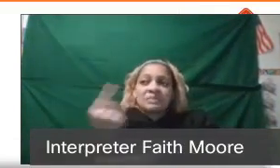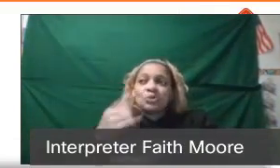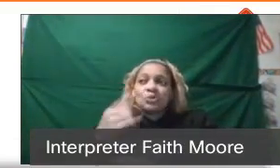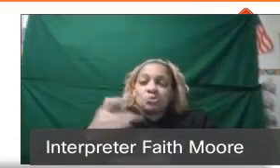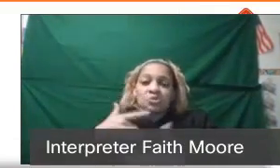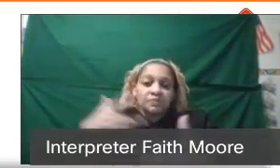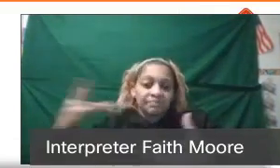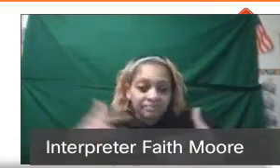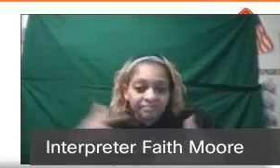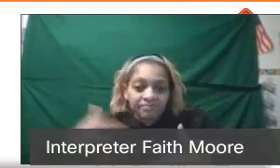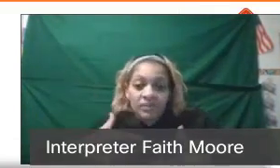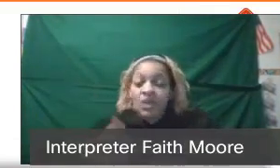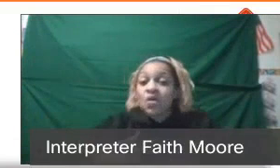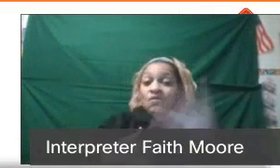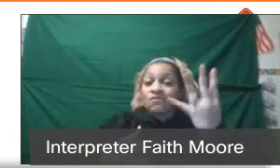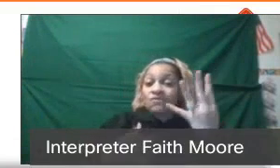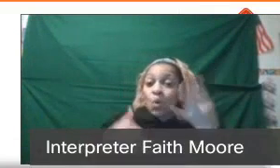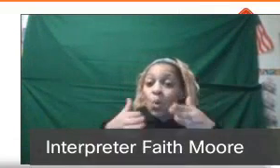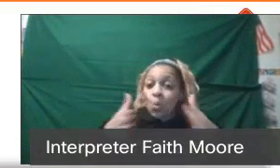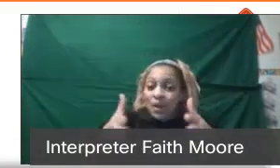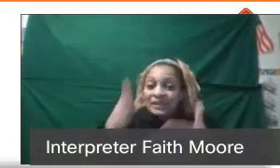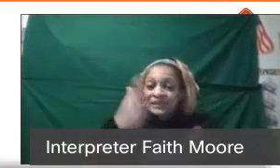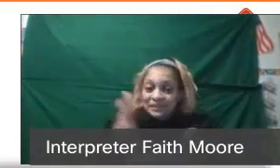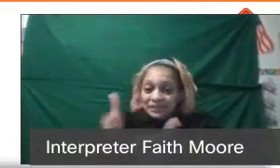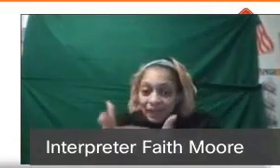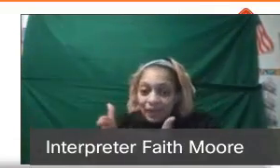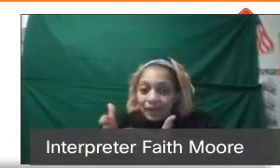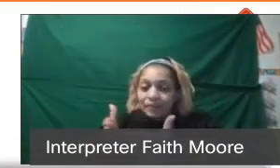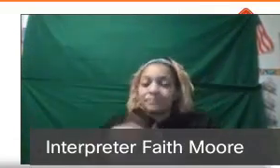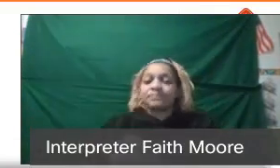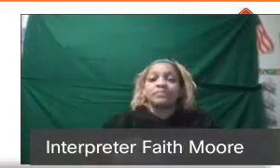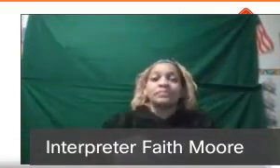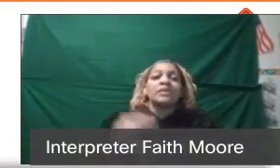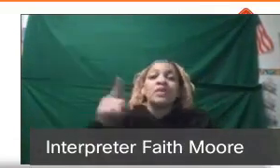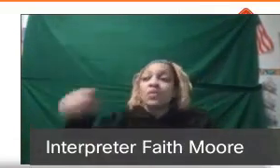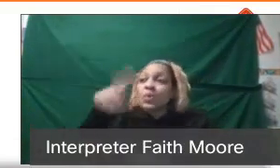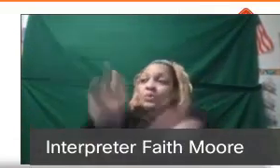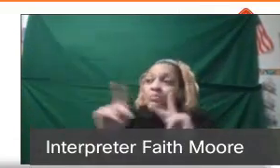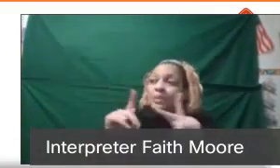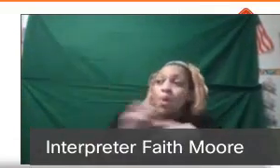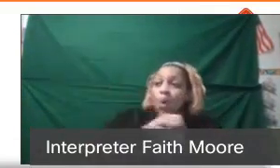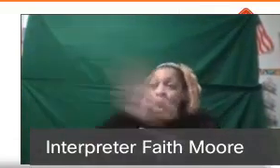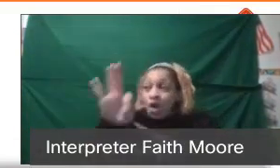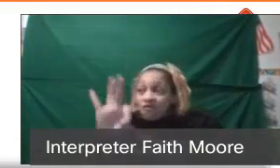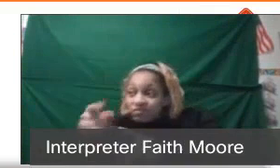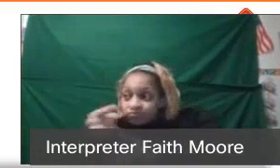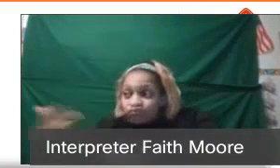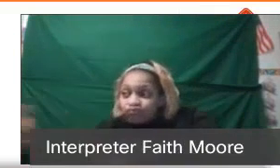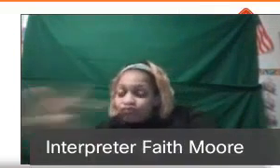4 way stop or some kind of traffic calming. Once people come off of Blair thinking that they're gonna shortcut traffic.